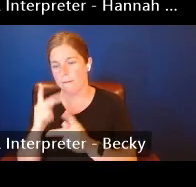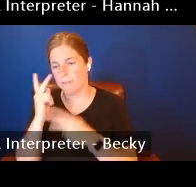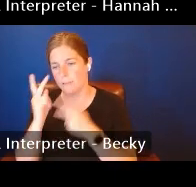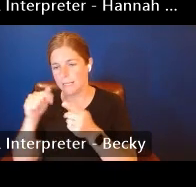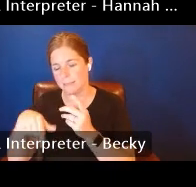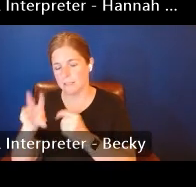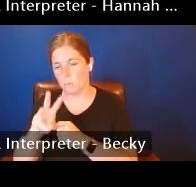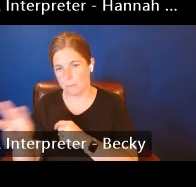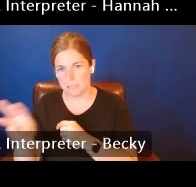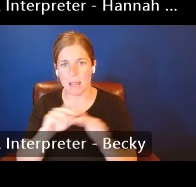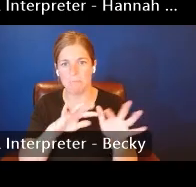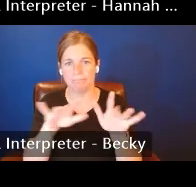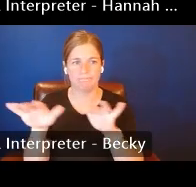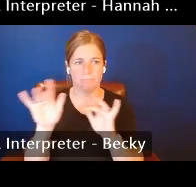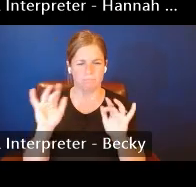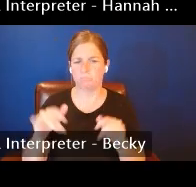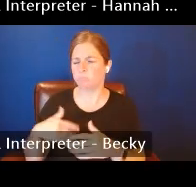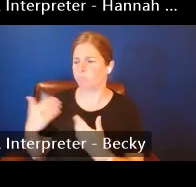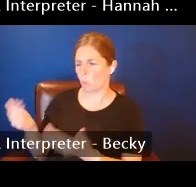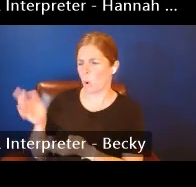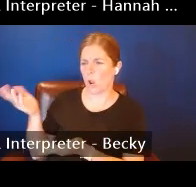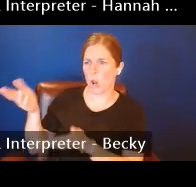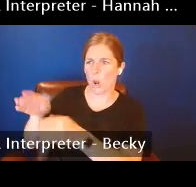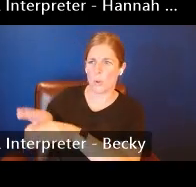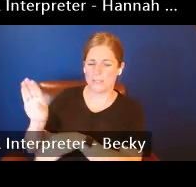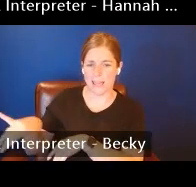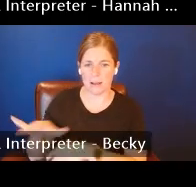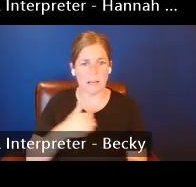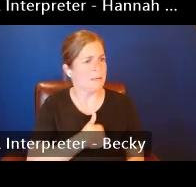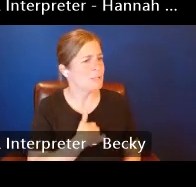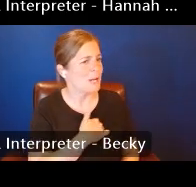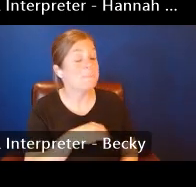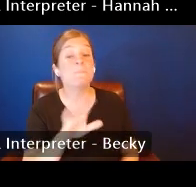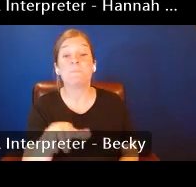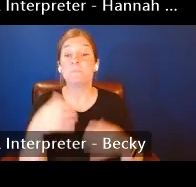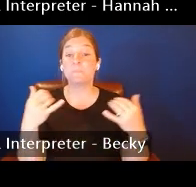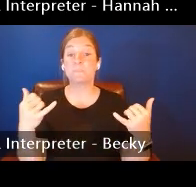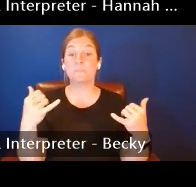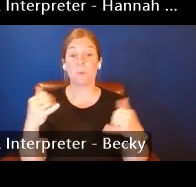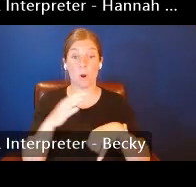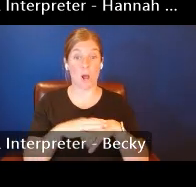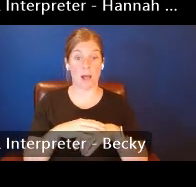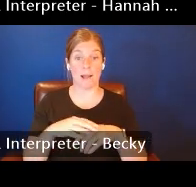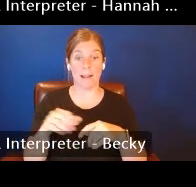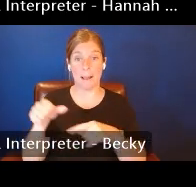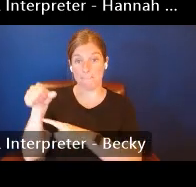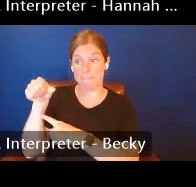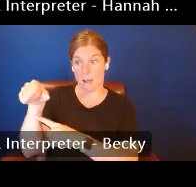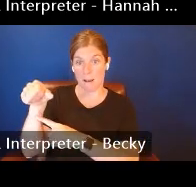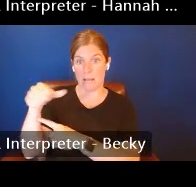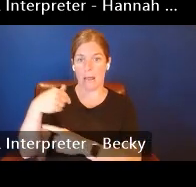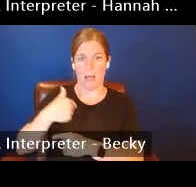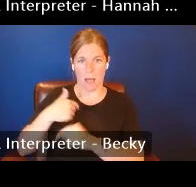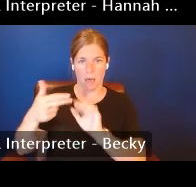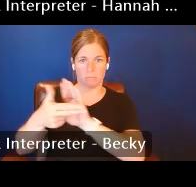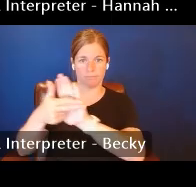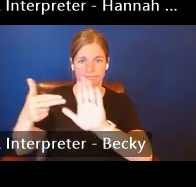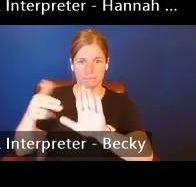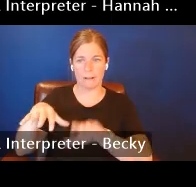Find my location. Say you are on a button that I titled Find my Location-- and I think this is a good example